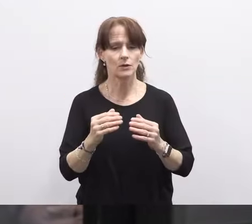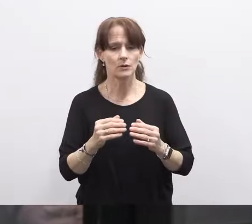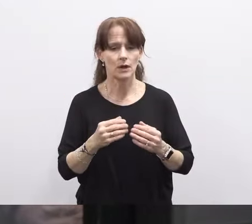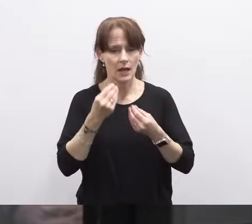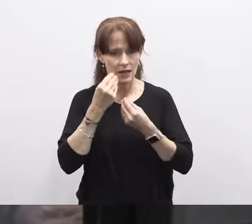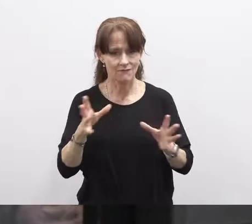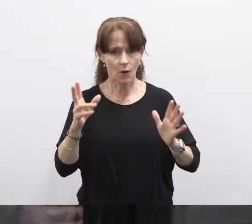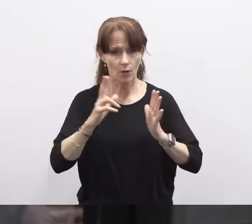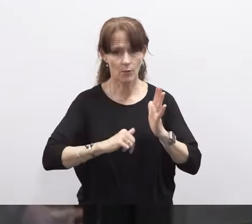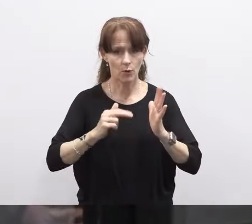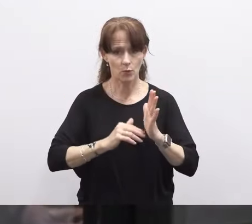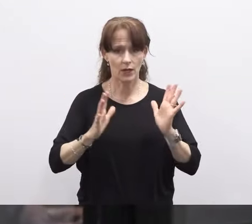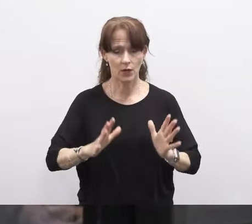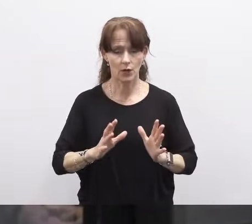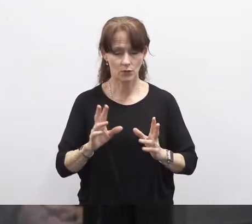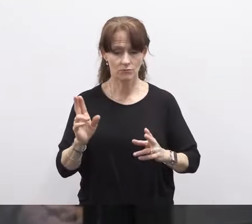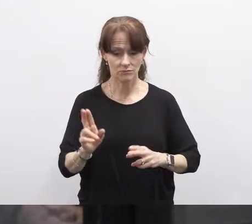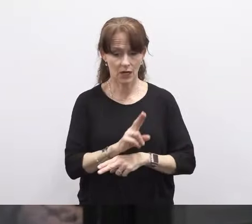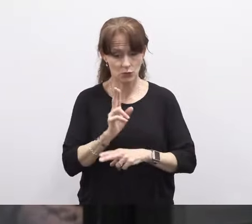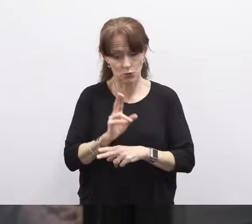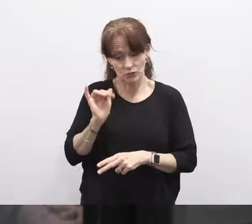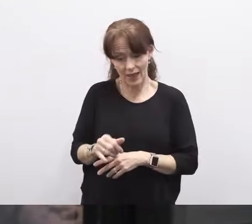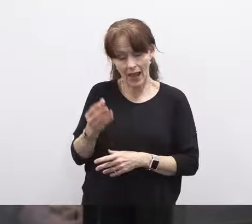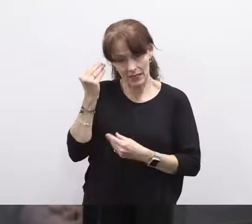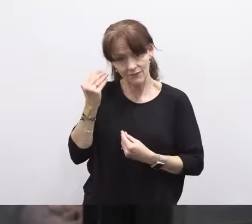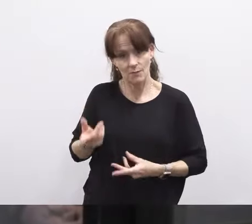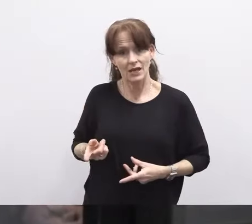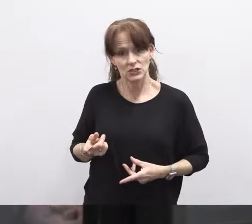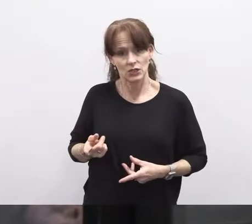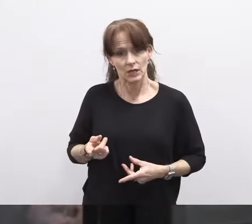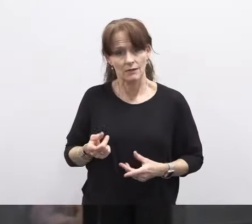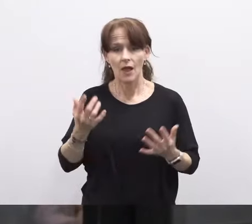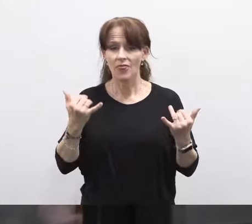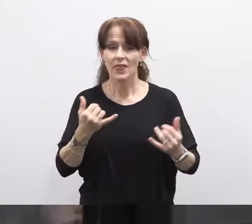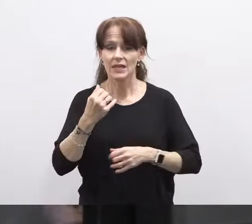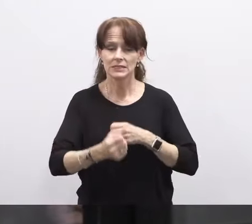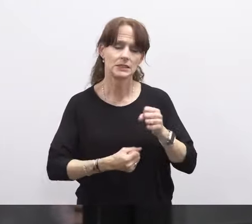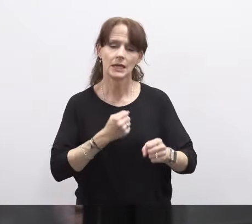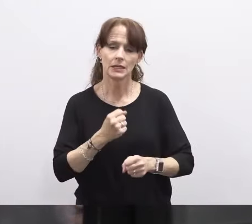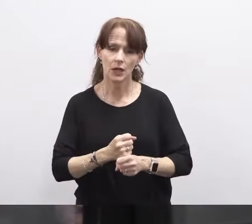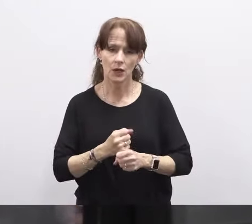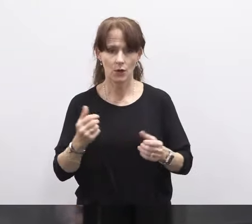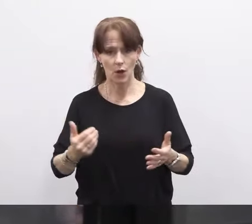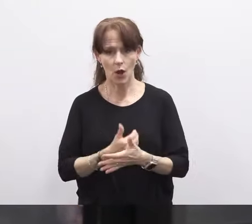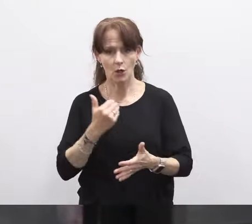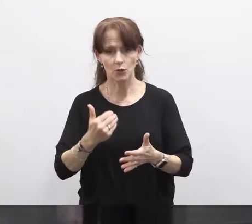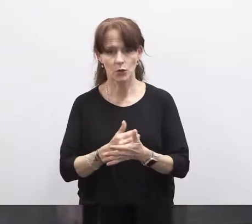can rely on the information. One of the things I'll point out for this year is that there was a new accounting standard